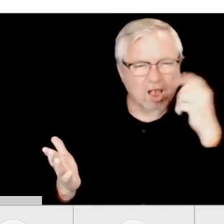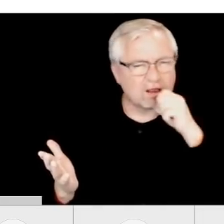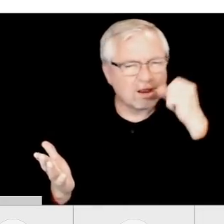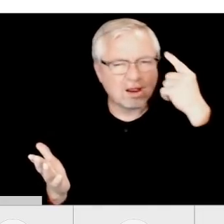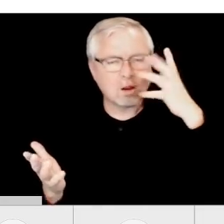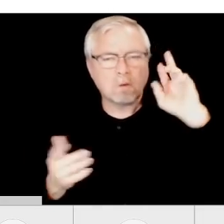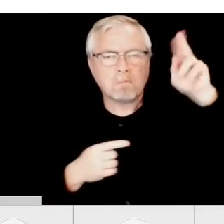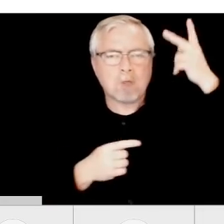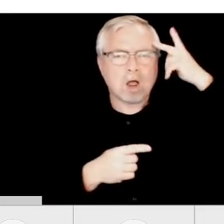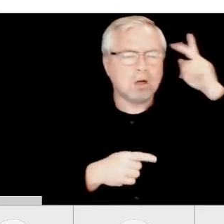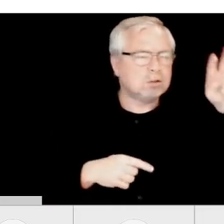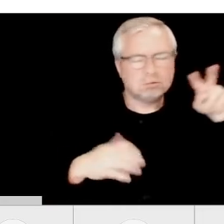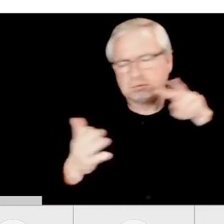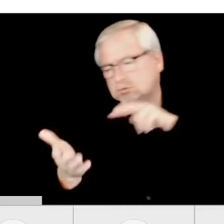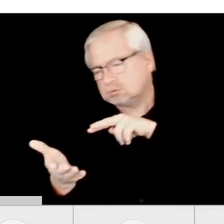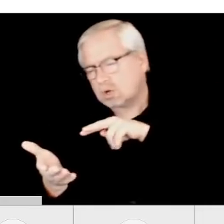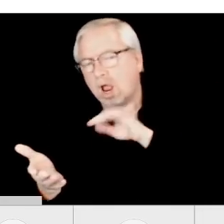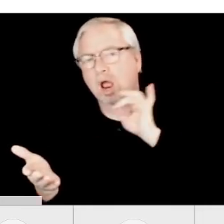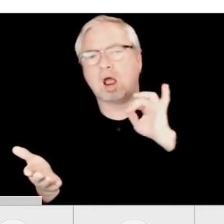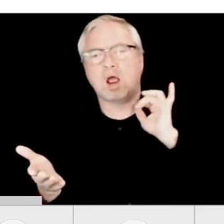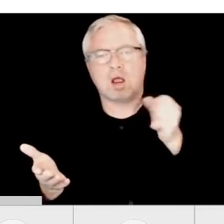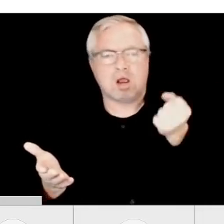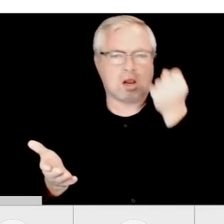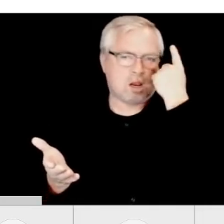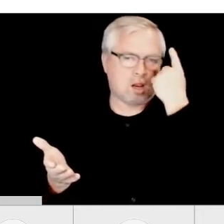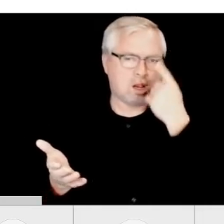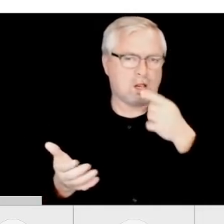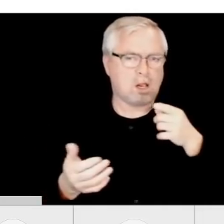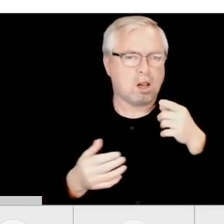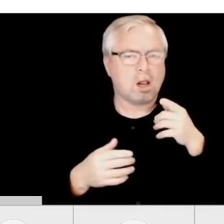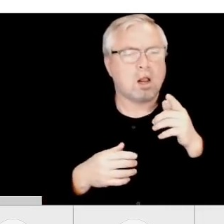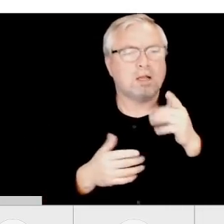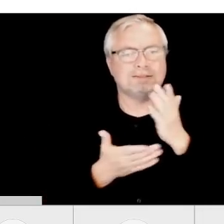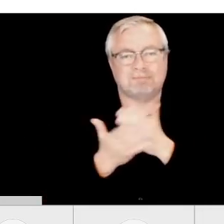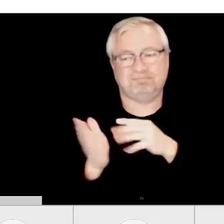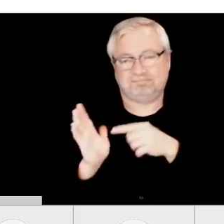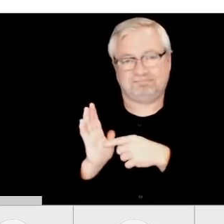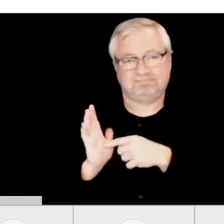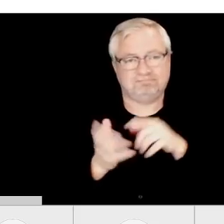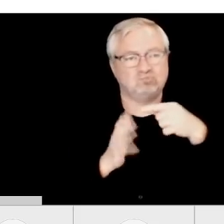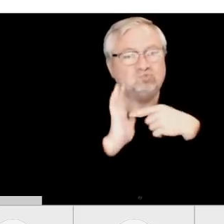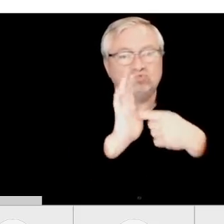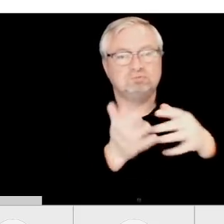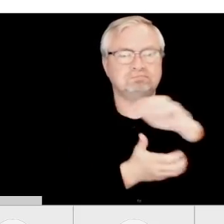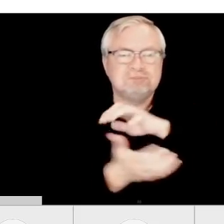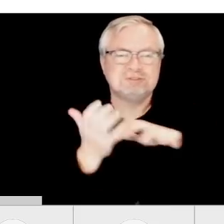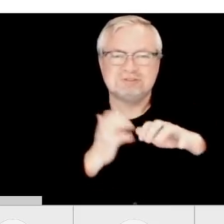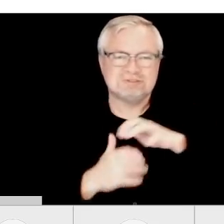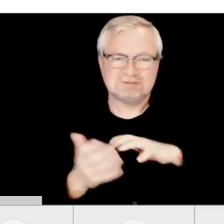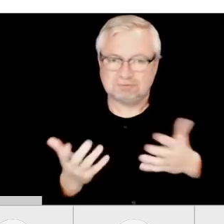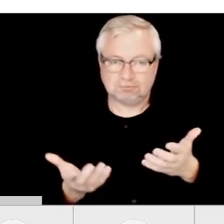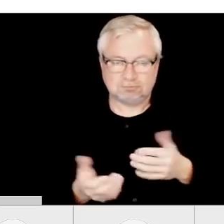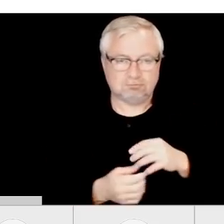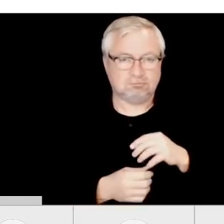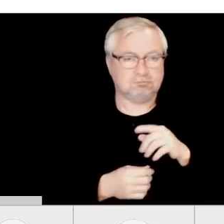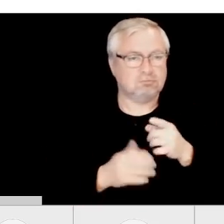They reflect a mix between capabilities of the model and responses to questions